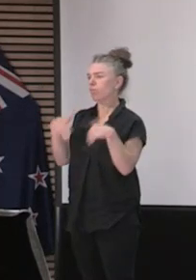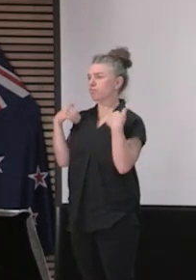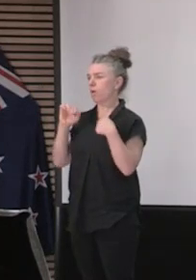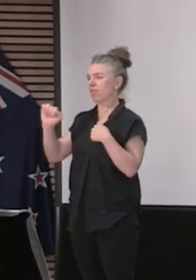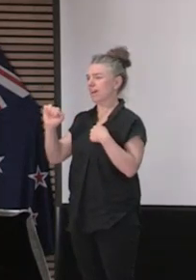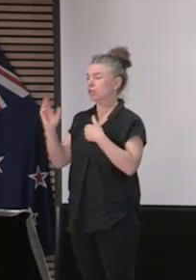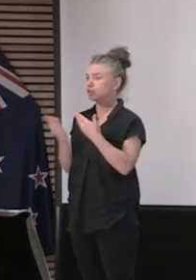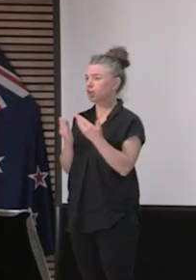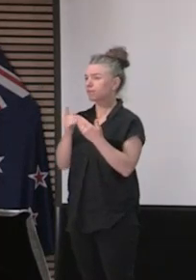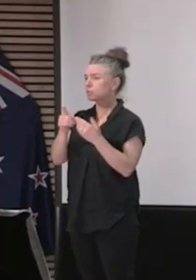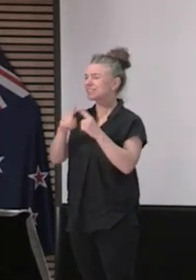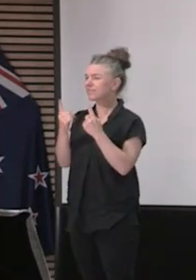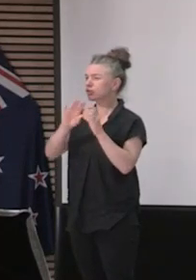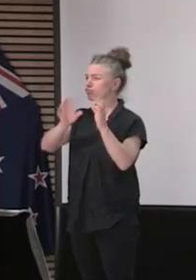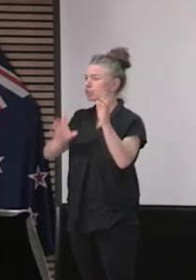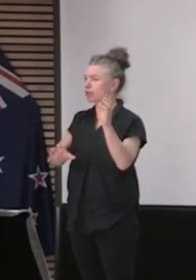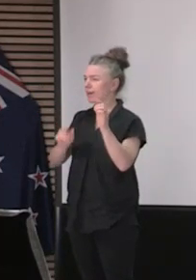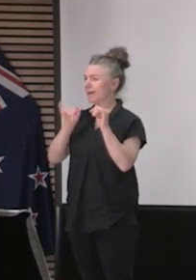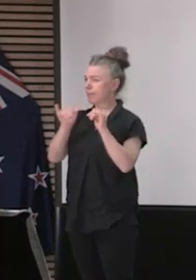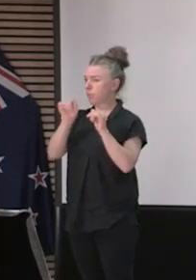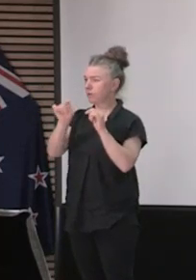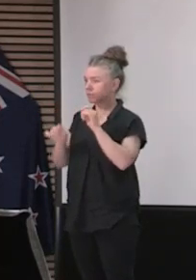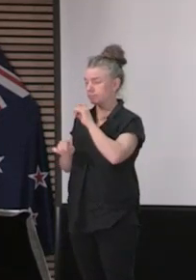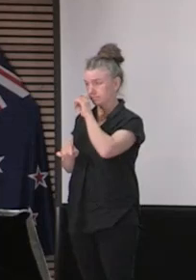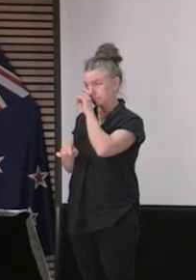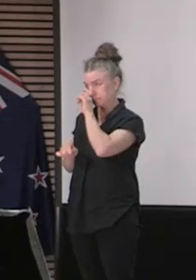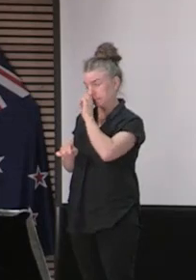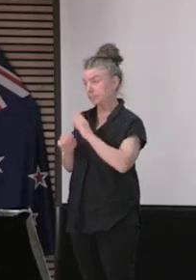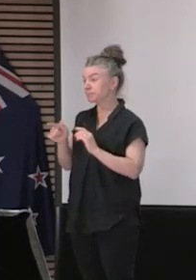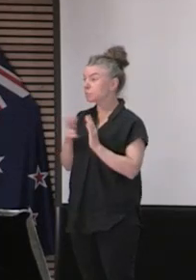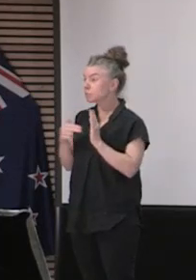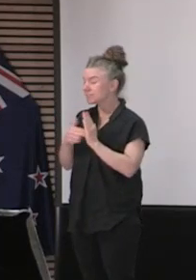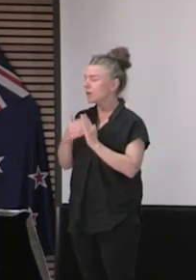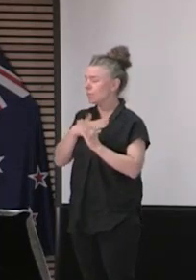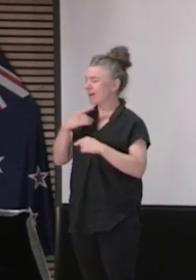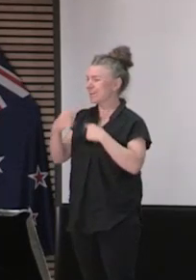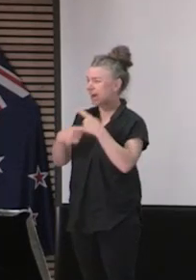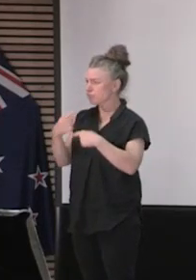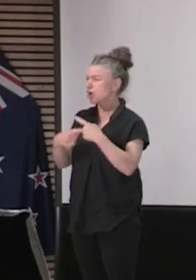Obviously, part of our arrangements withAir-New Zealand is to continueto maintain basic levels